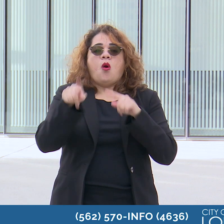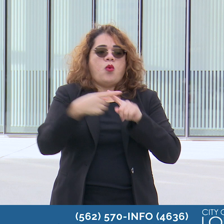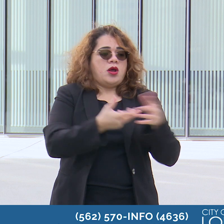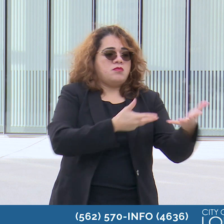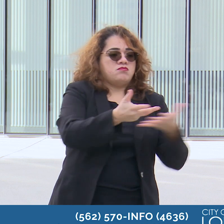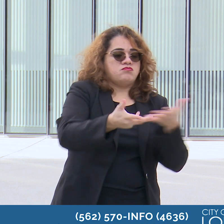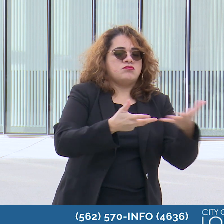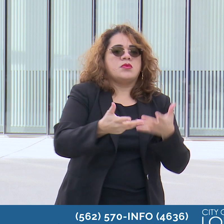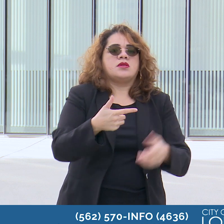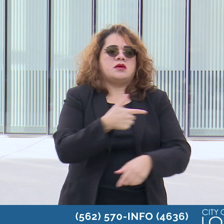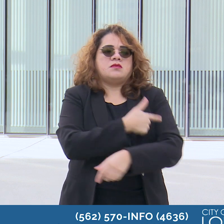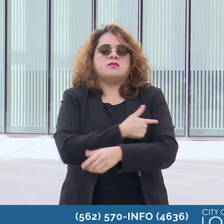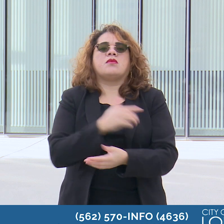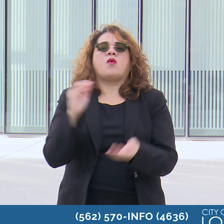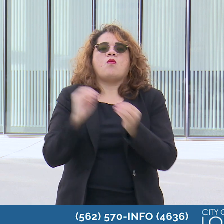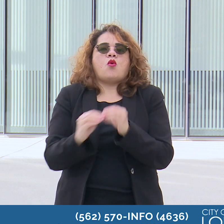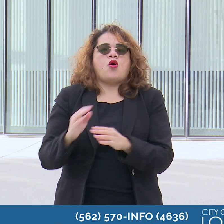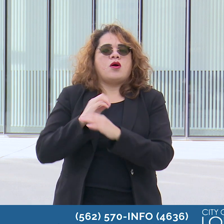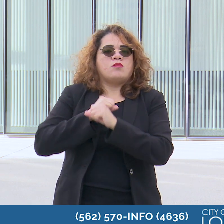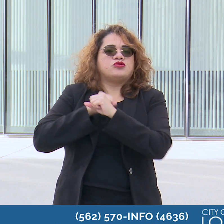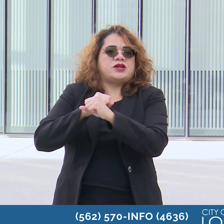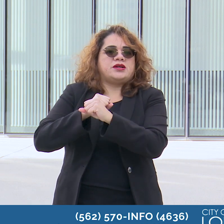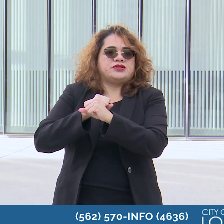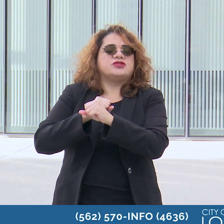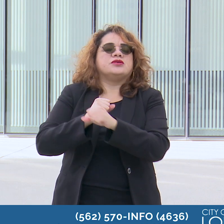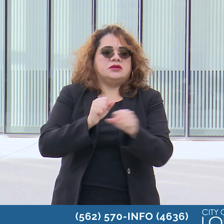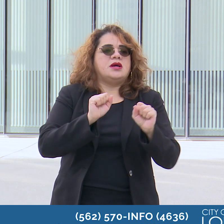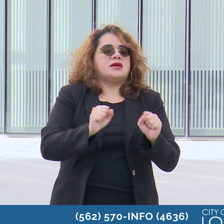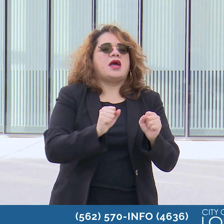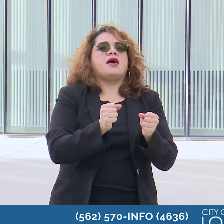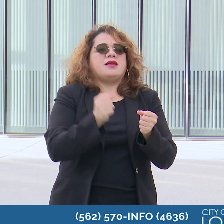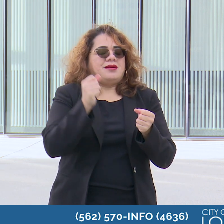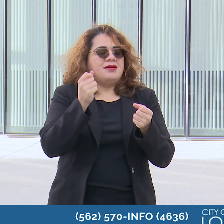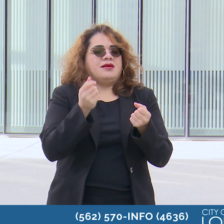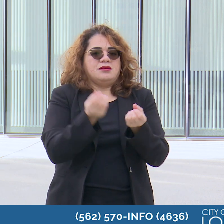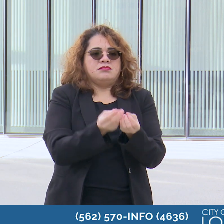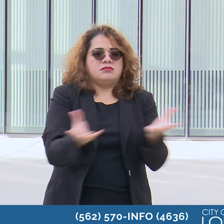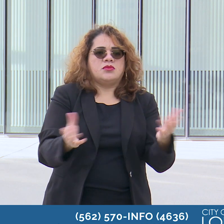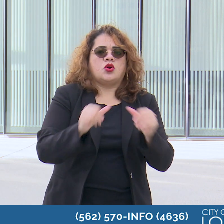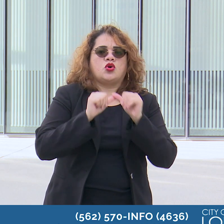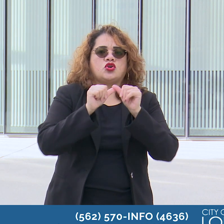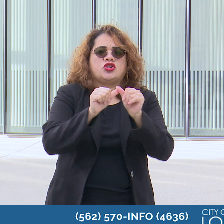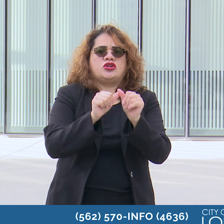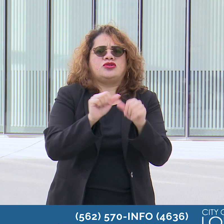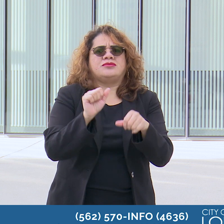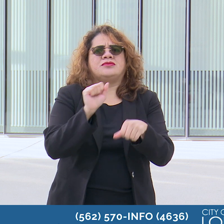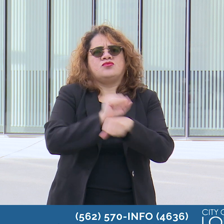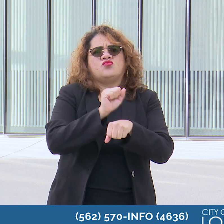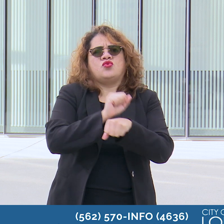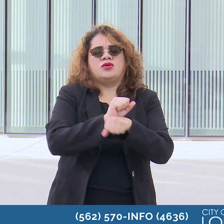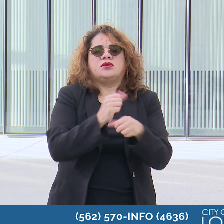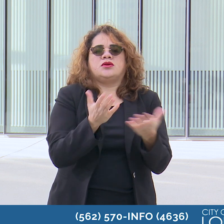As more vaccines are received, they will be offered to other essential workers in phase 1B.